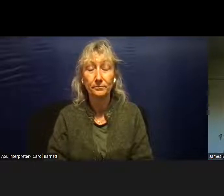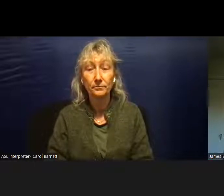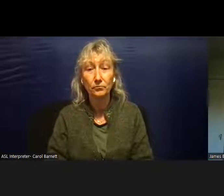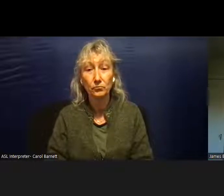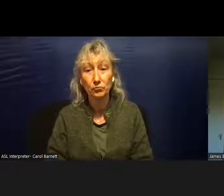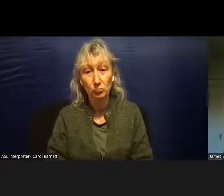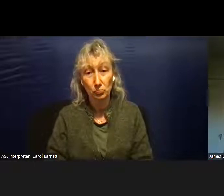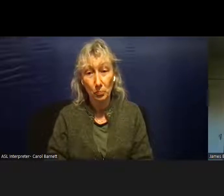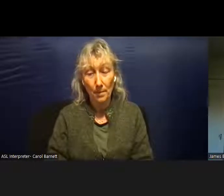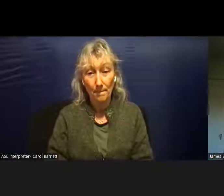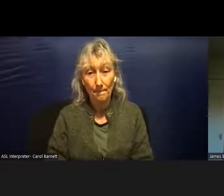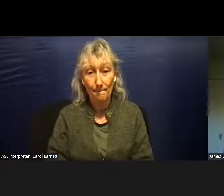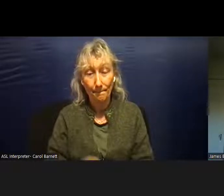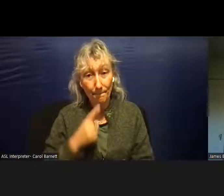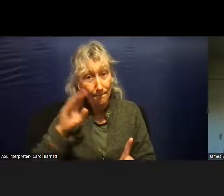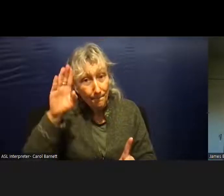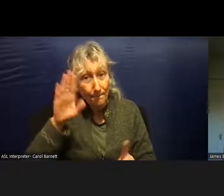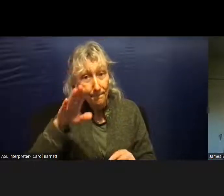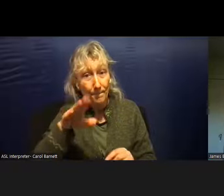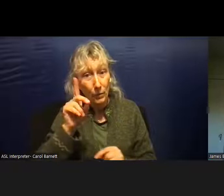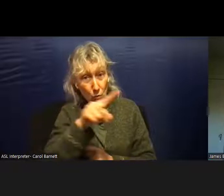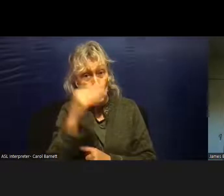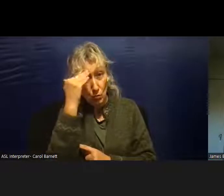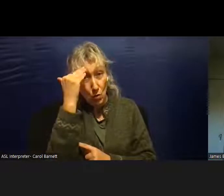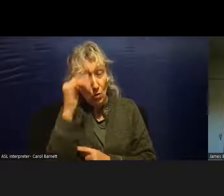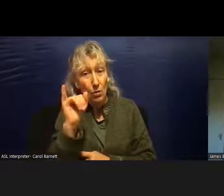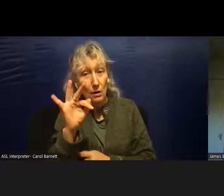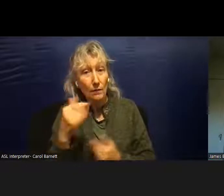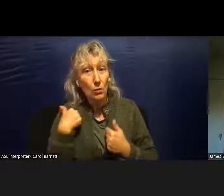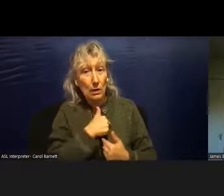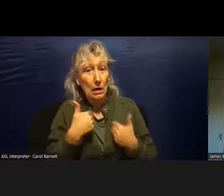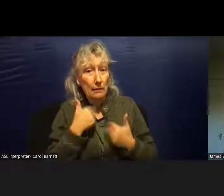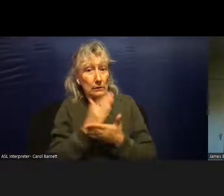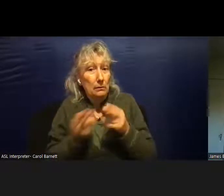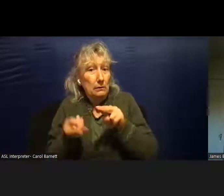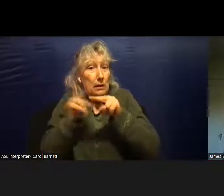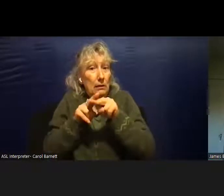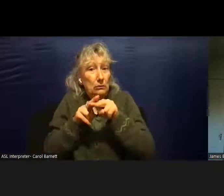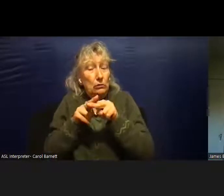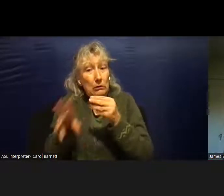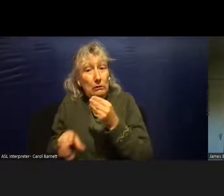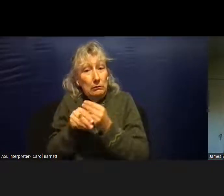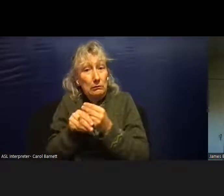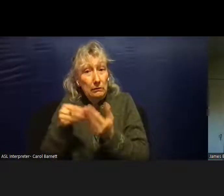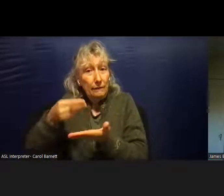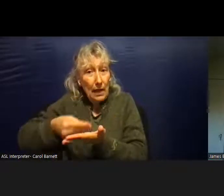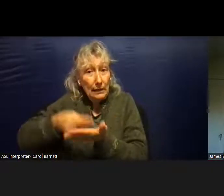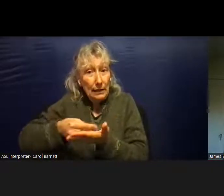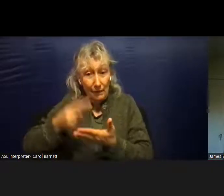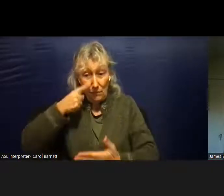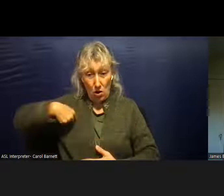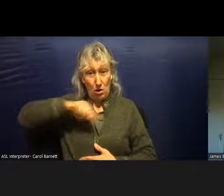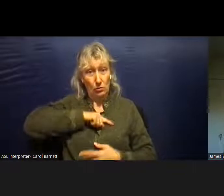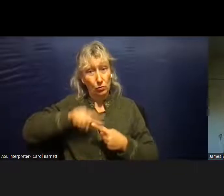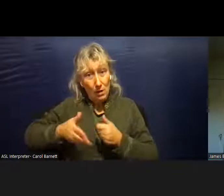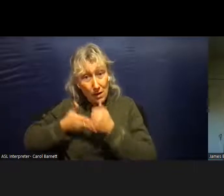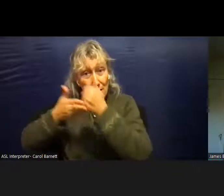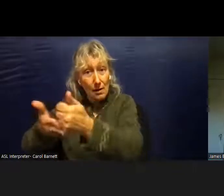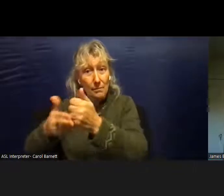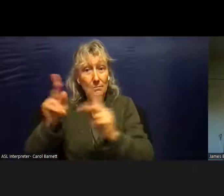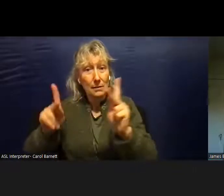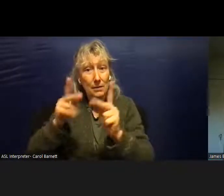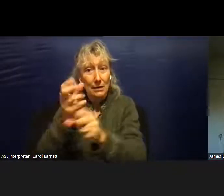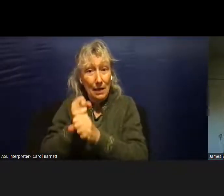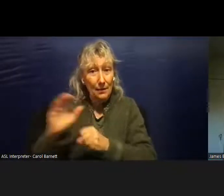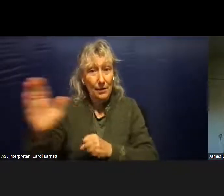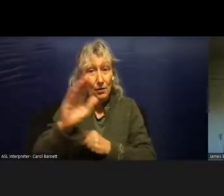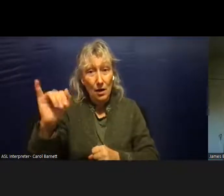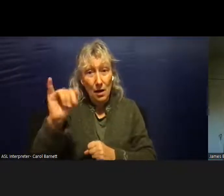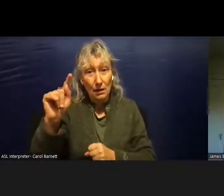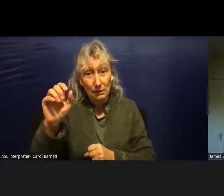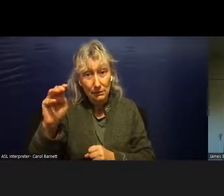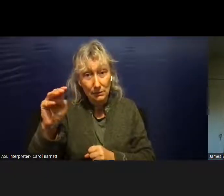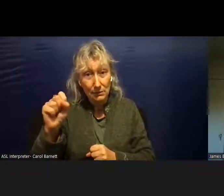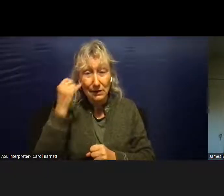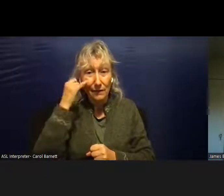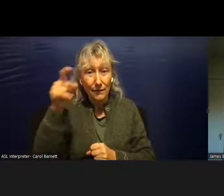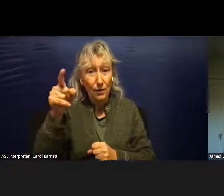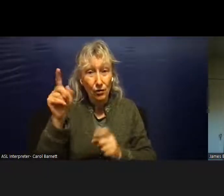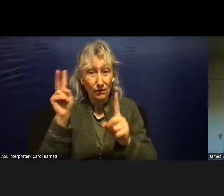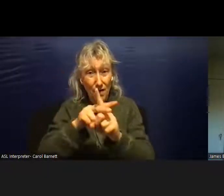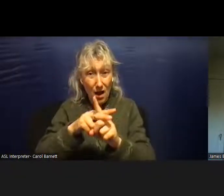If there's a problem, but the goal is to not only reduce barriers for Oregon is from their taxes, but reduce barriers for organizations such as yourselves as well